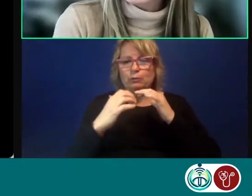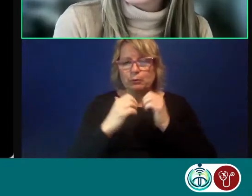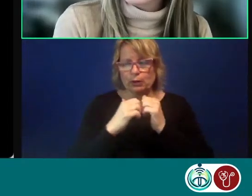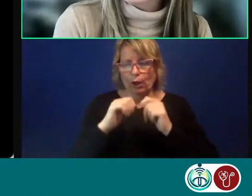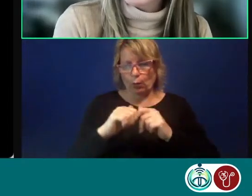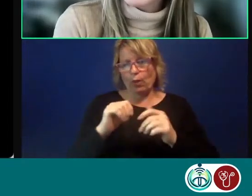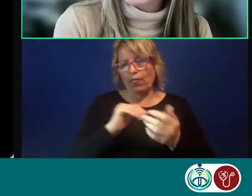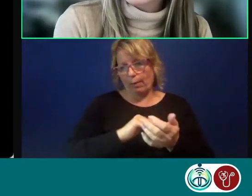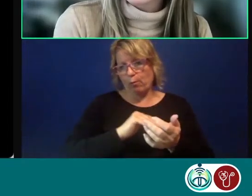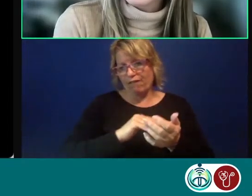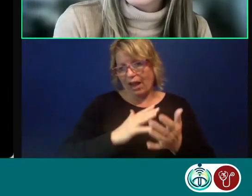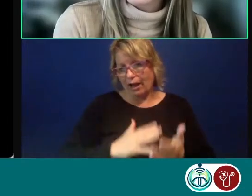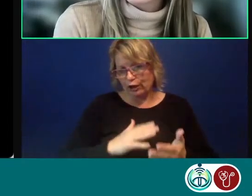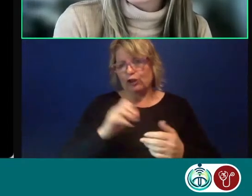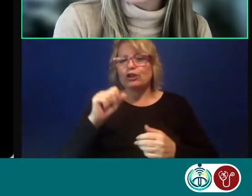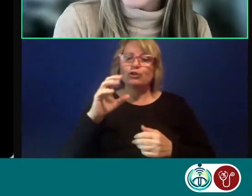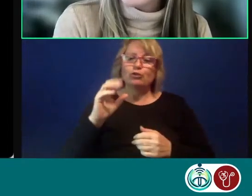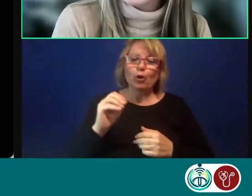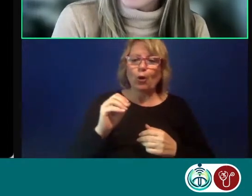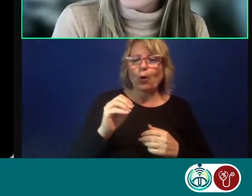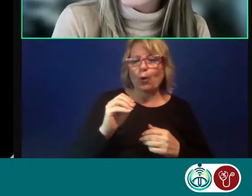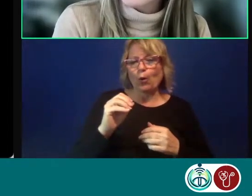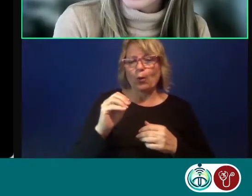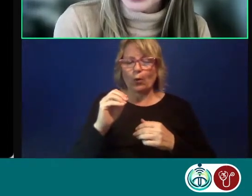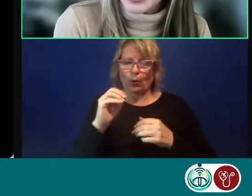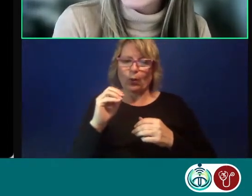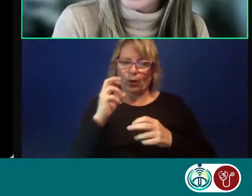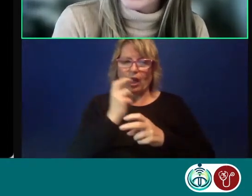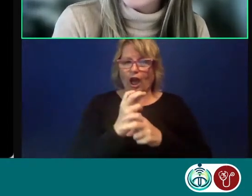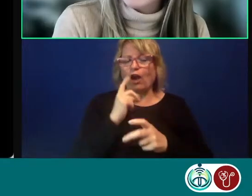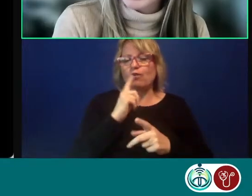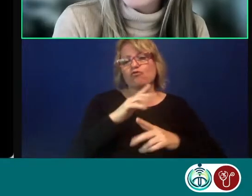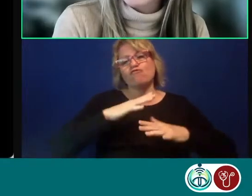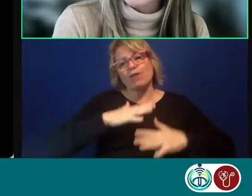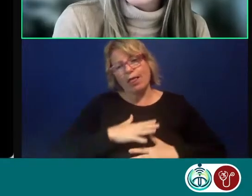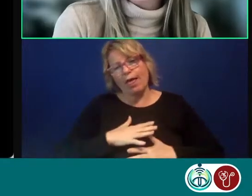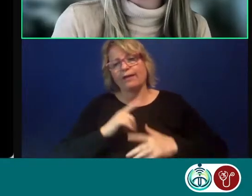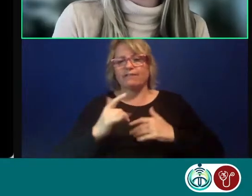And it also makes me feel like it's a bit harder to relax and also feel comfortable. So when we're